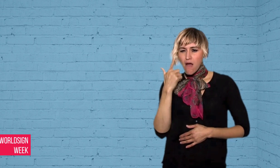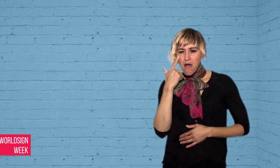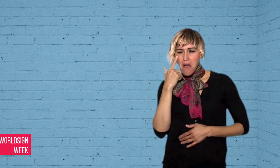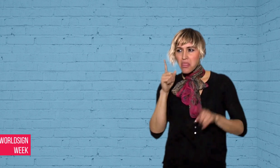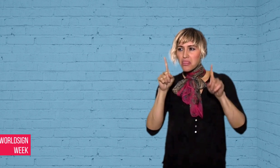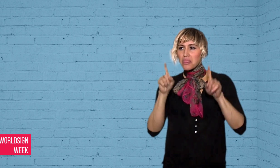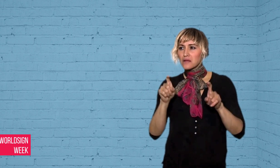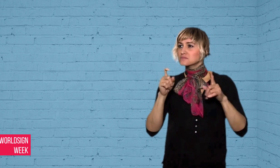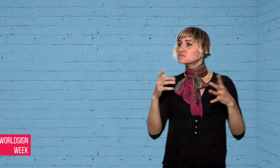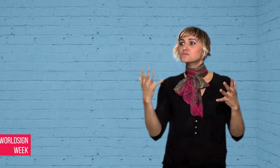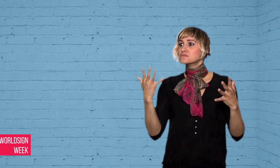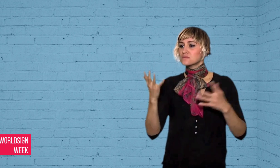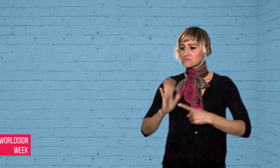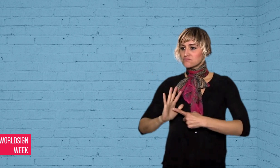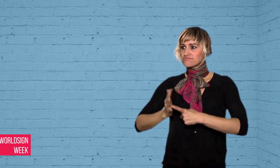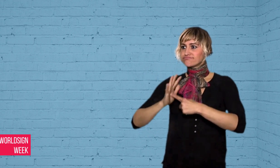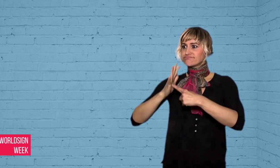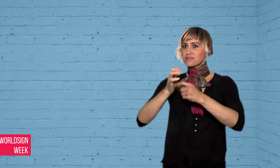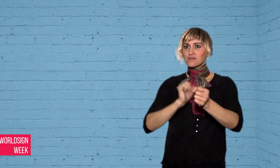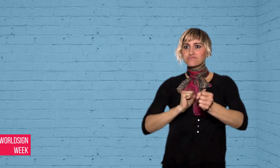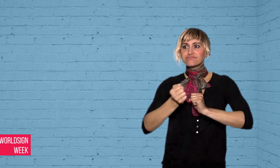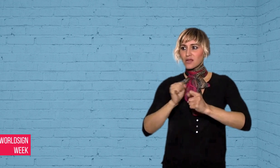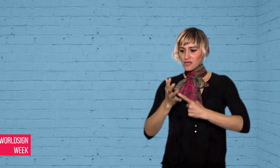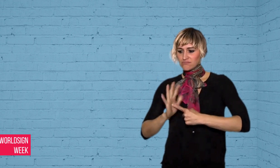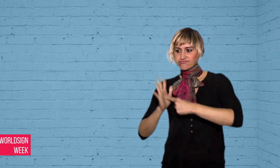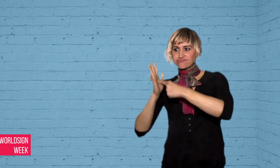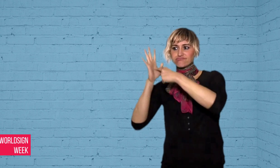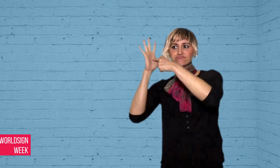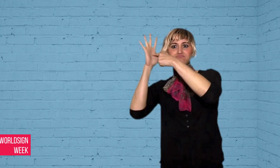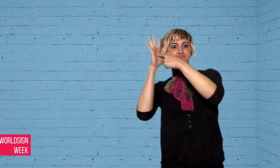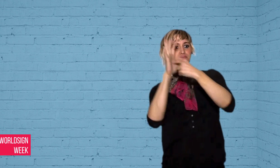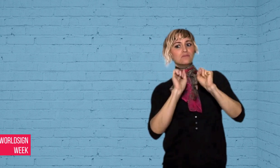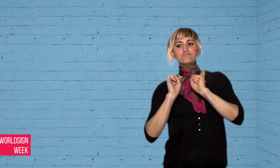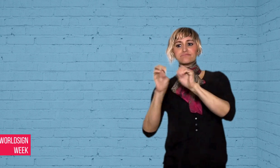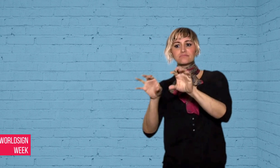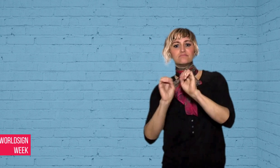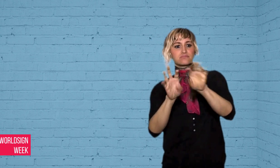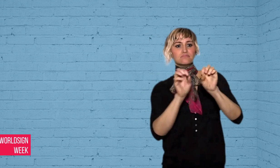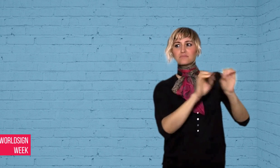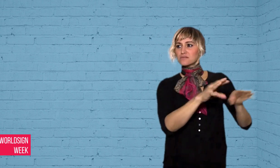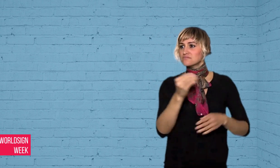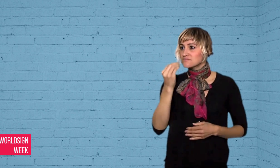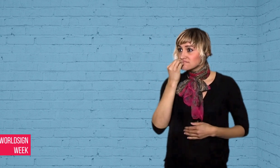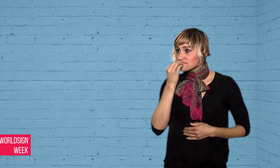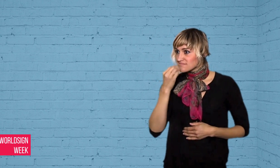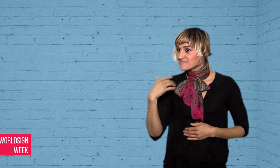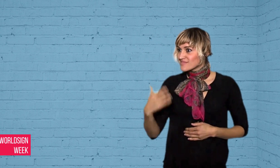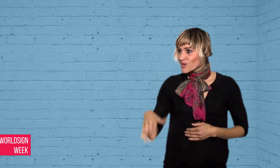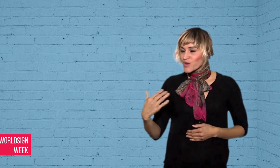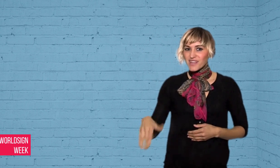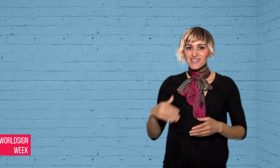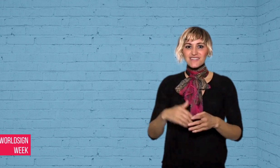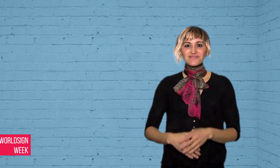America are trying food delivery drones.